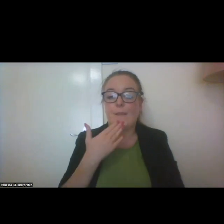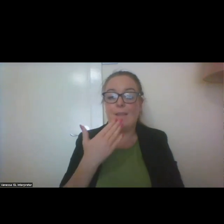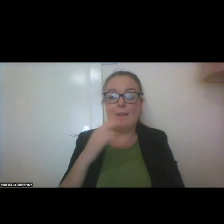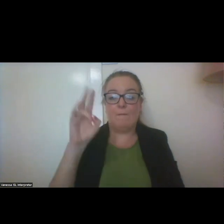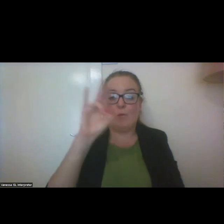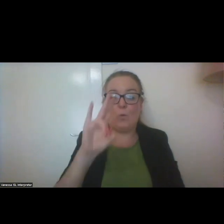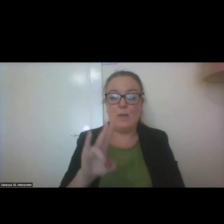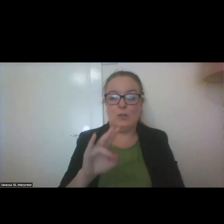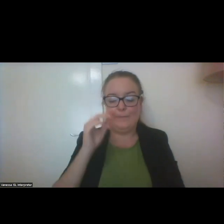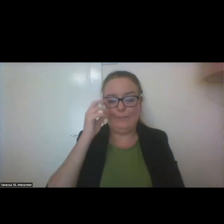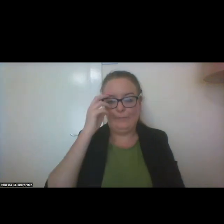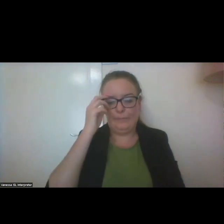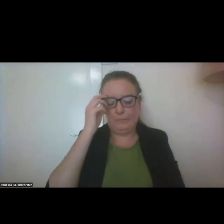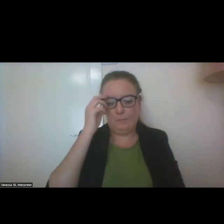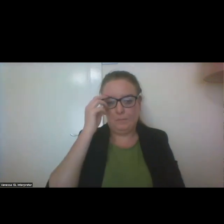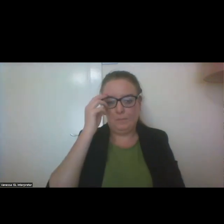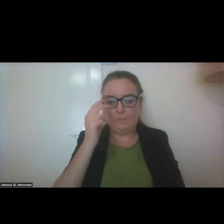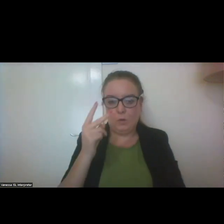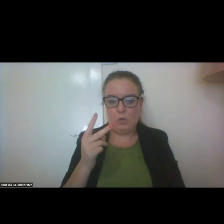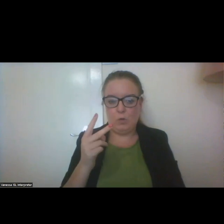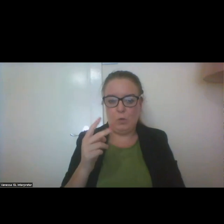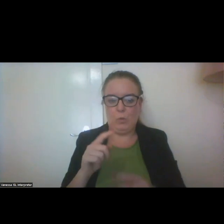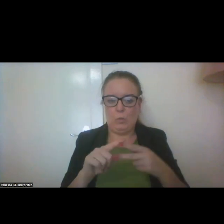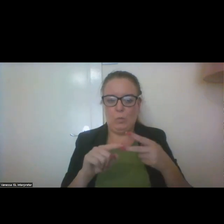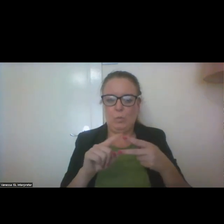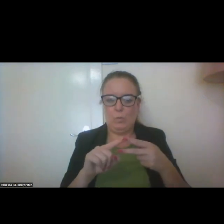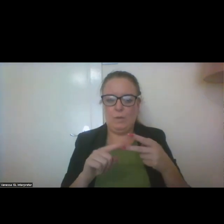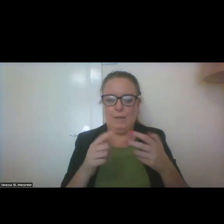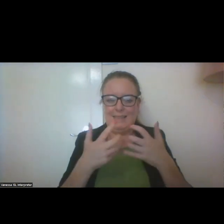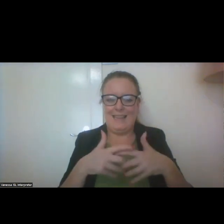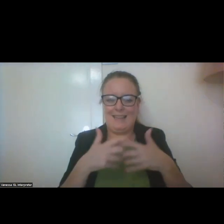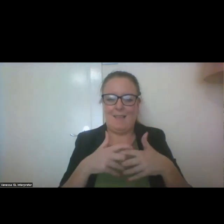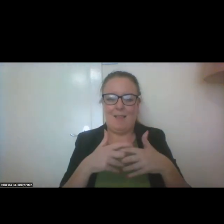The two technologies I spoke about,